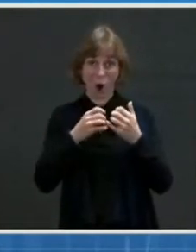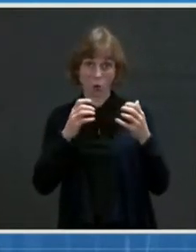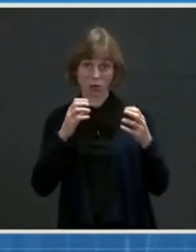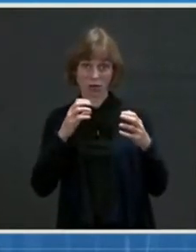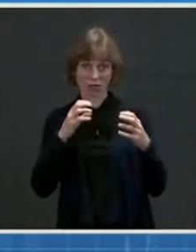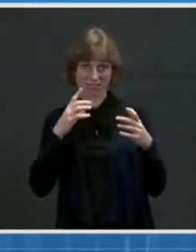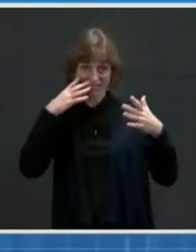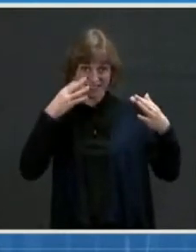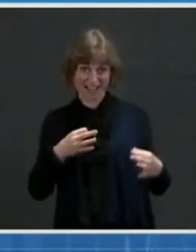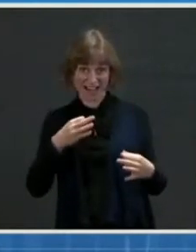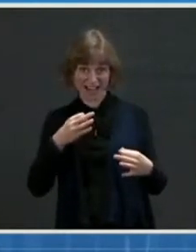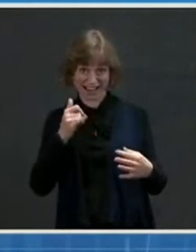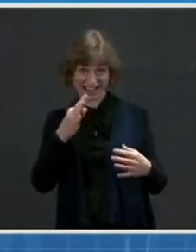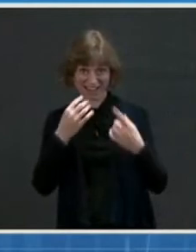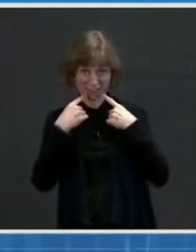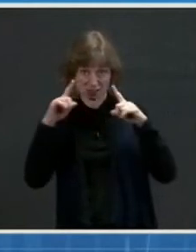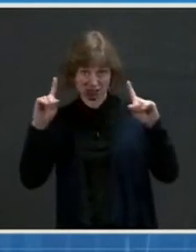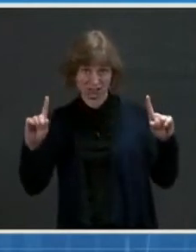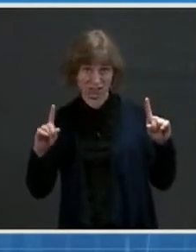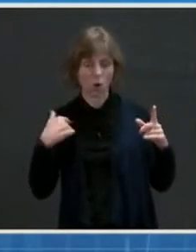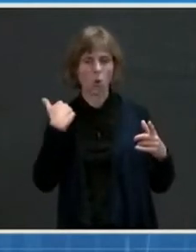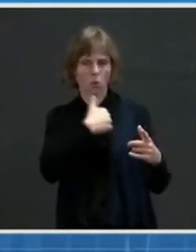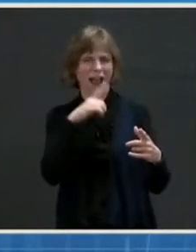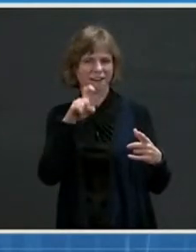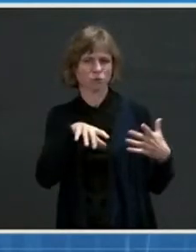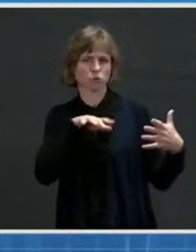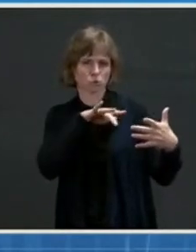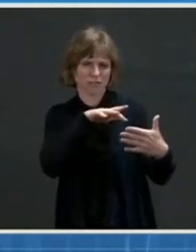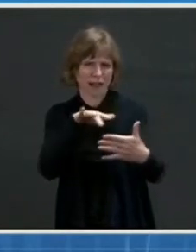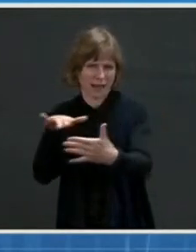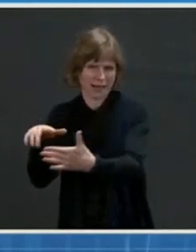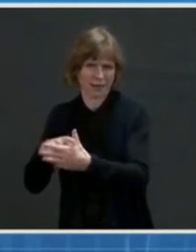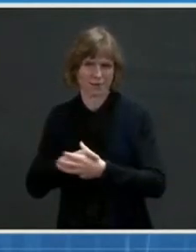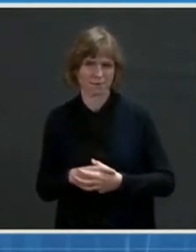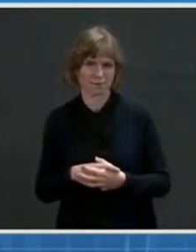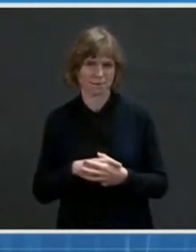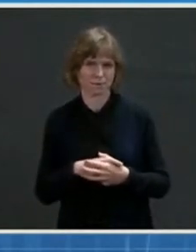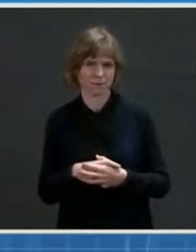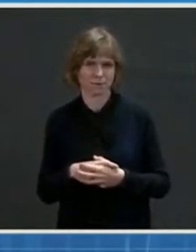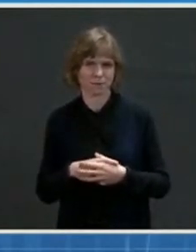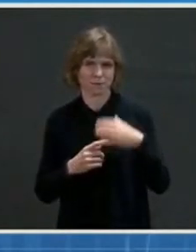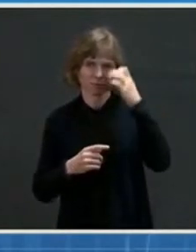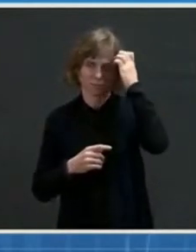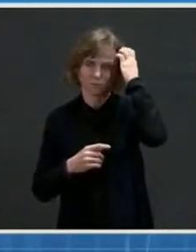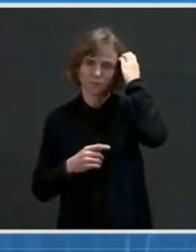SAME AND THE EFFECTIVENESS IS GOING TO BE DETERMINED BY